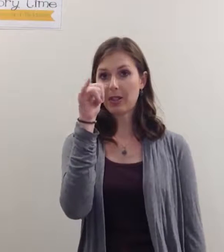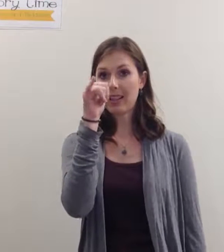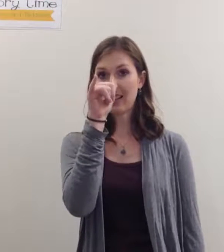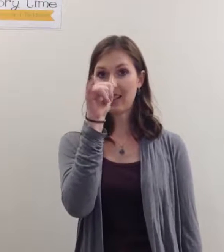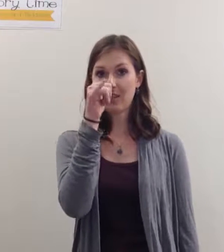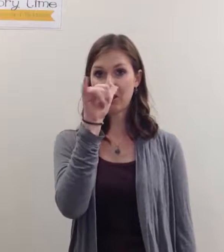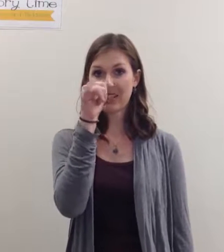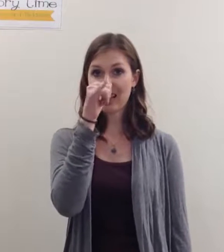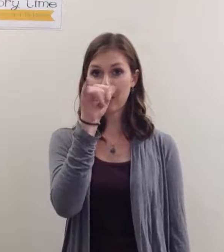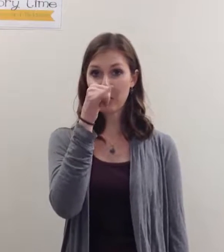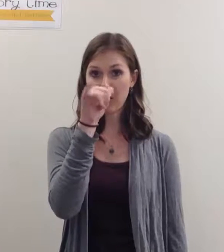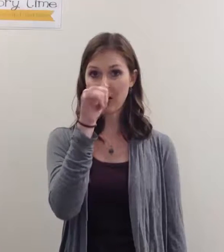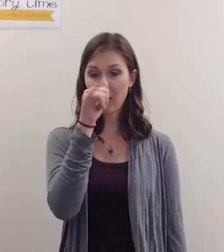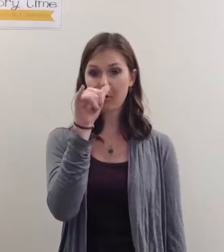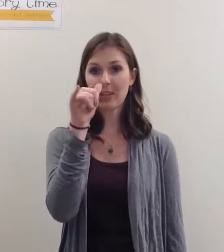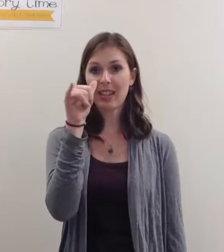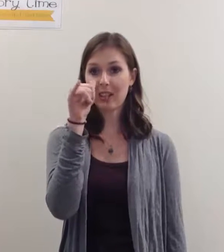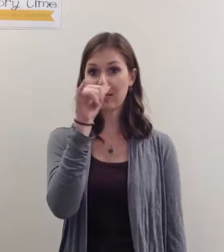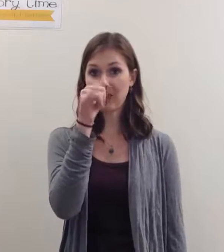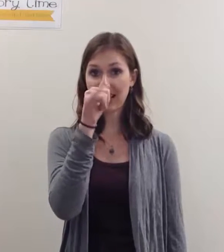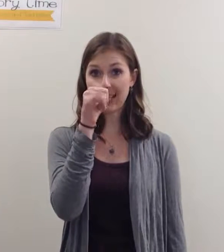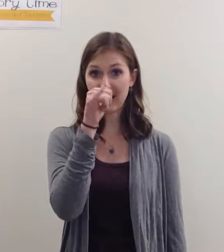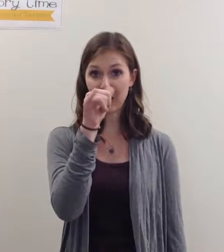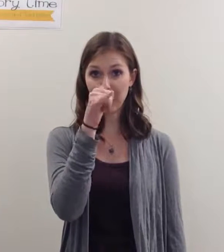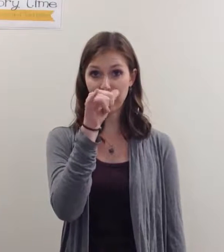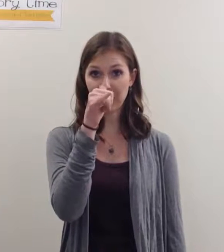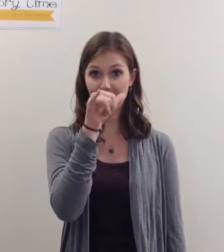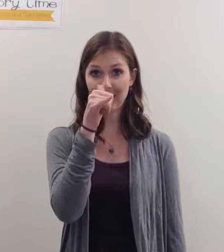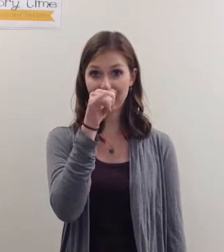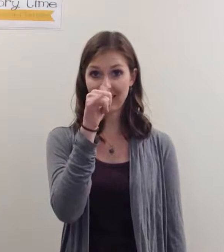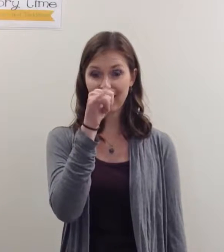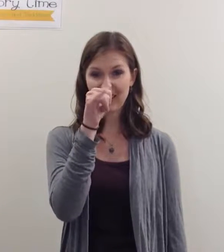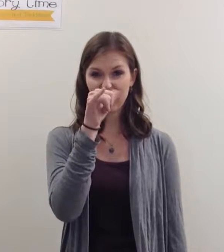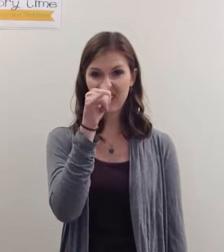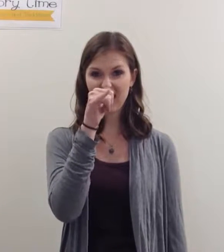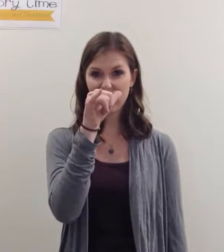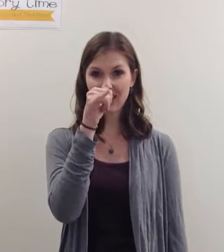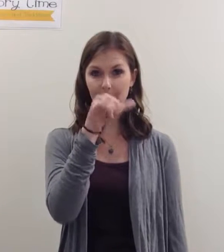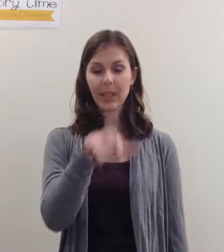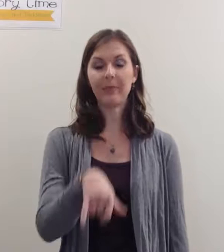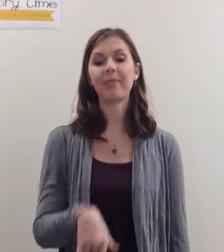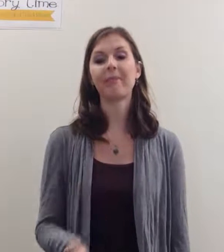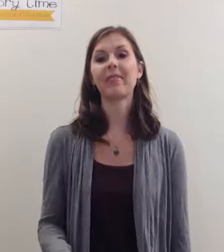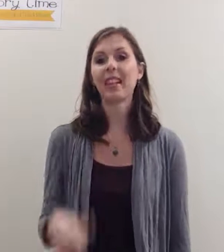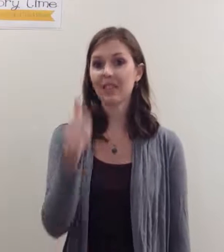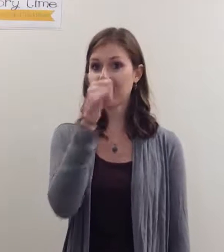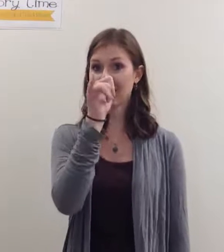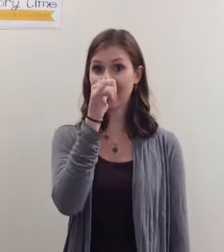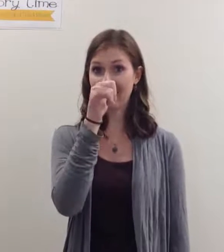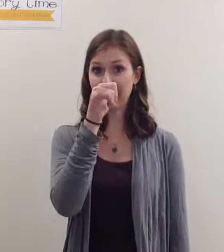Then you just move it like the almost like you're flicking the nose just a little bit. SILLY.